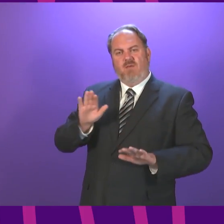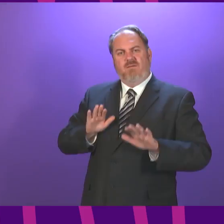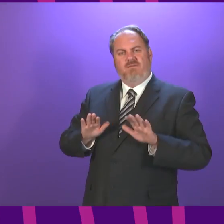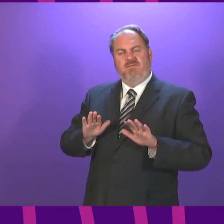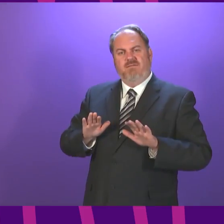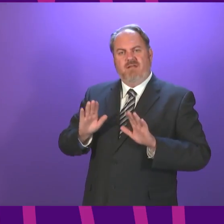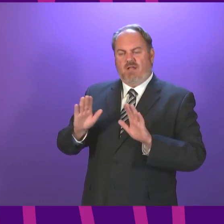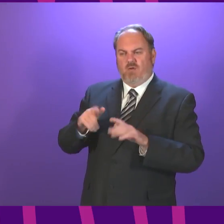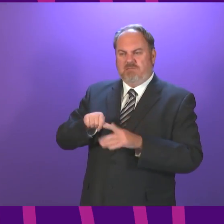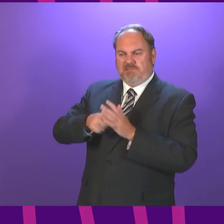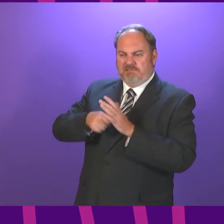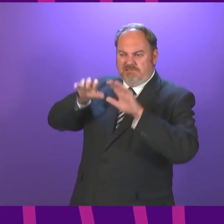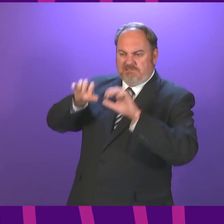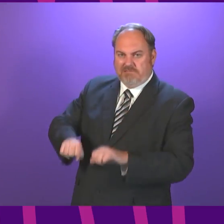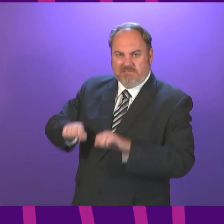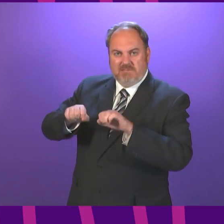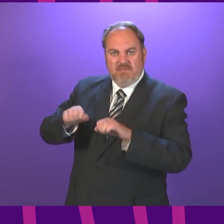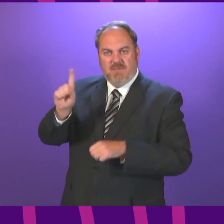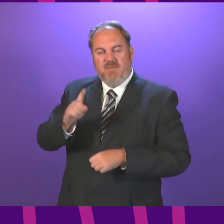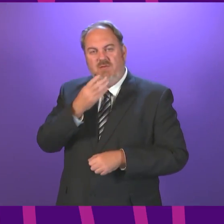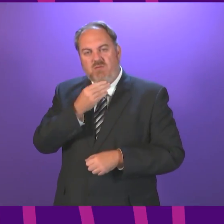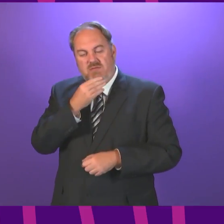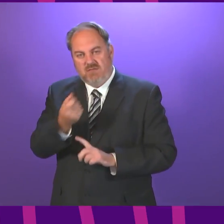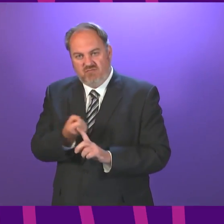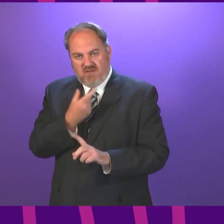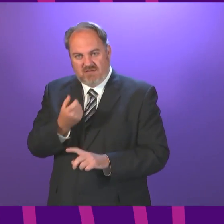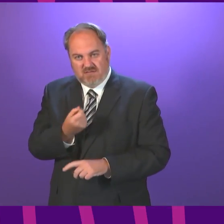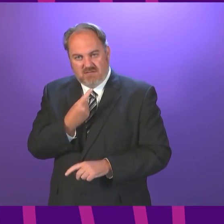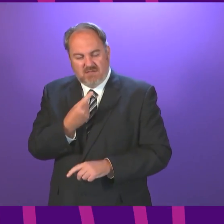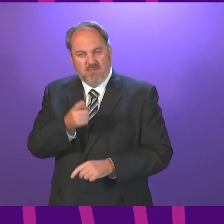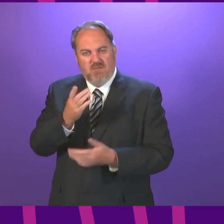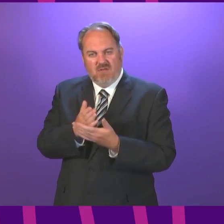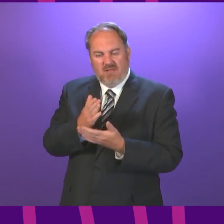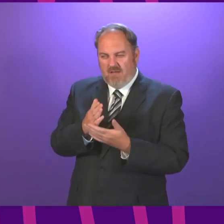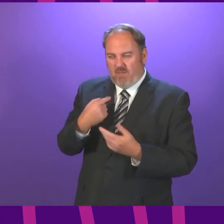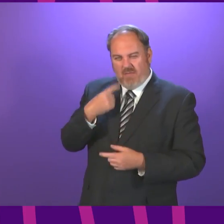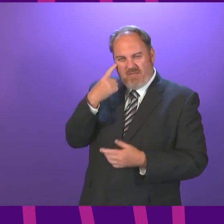methods of policing. With political leadership from the justice secretary and others in the Government, we should force Police Scotland to look at that approach more seriously, because,